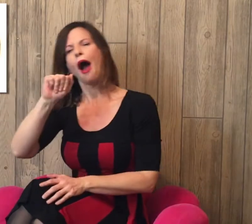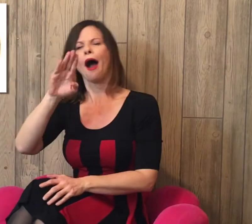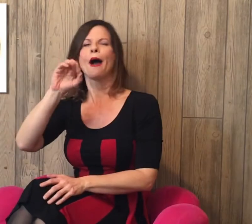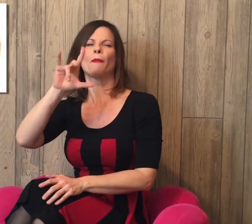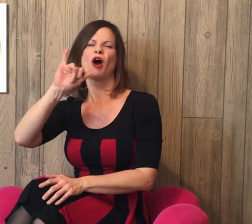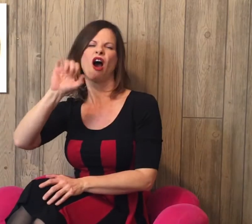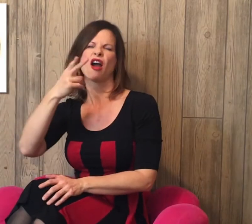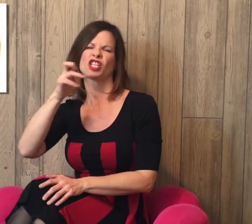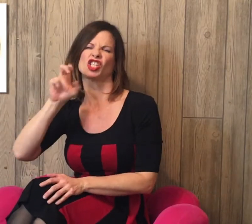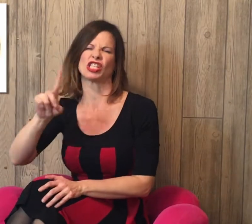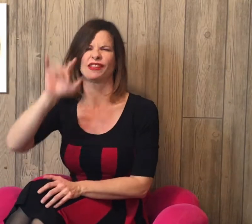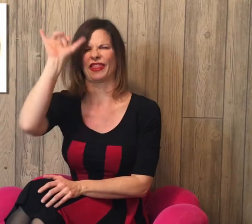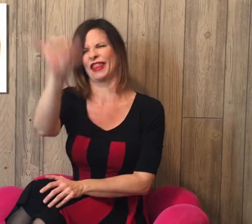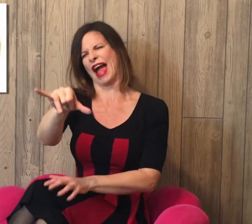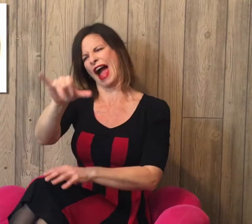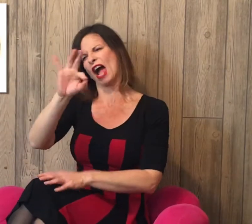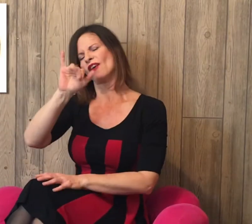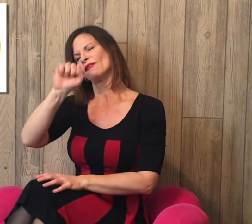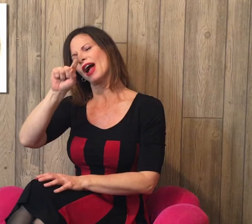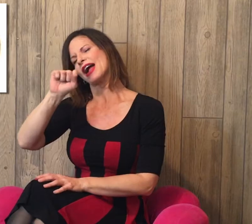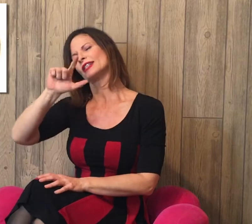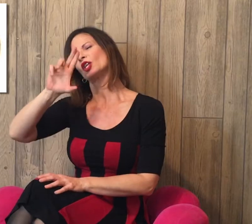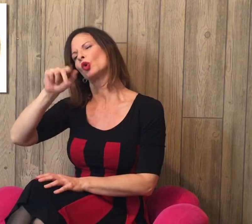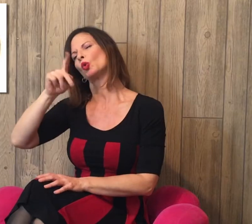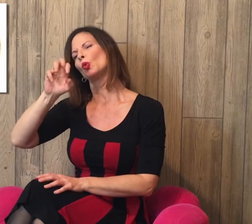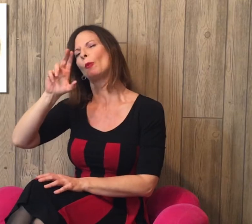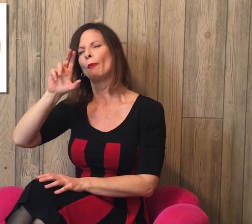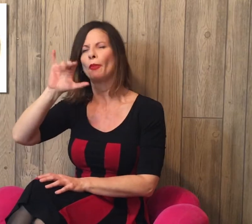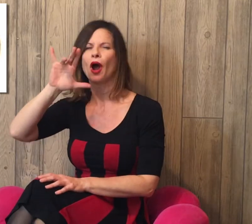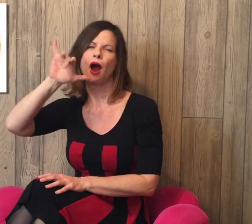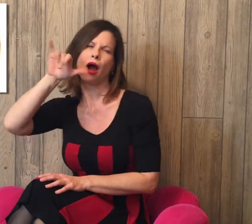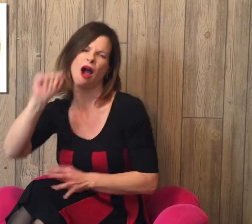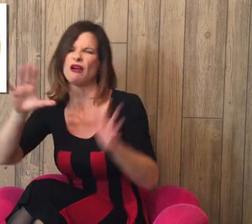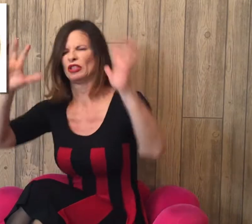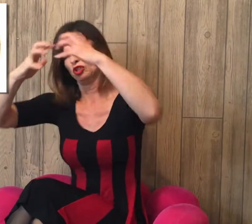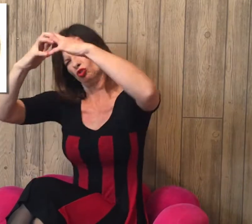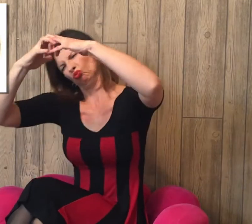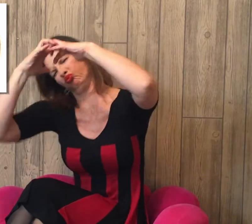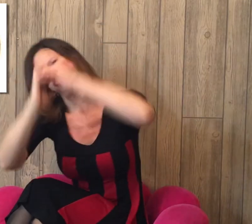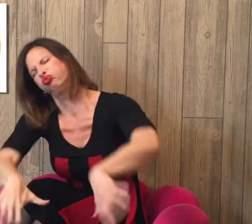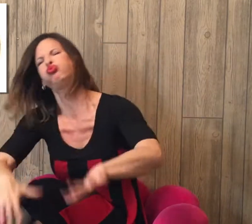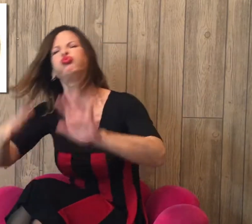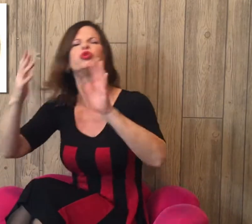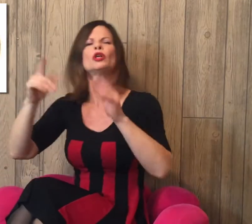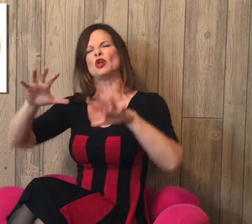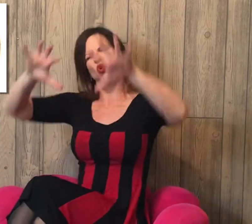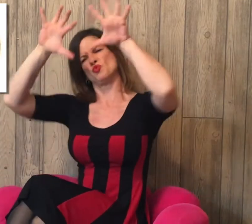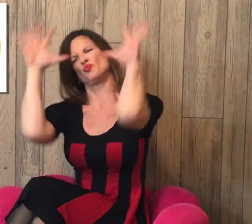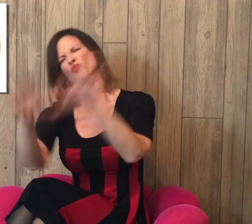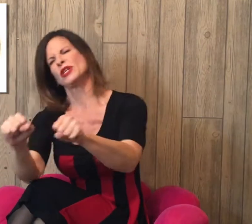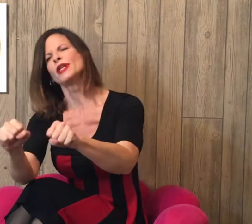wind of this and did not approve. He decided to abolish Feast of Lupercalia,